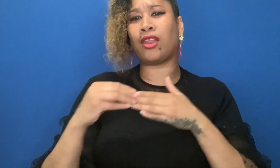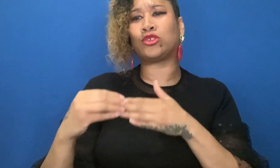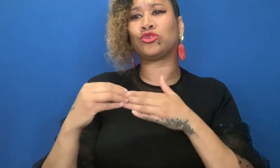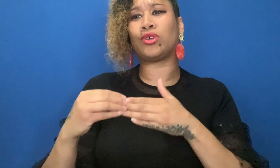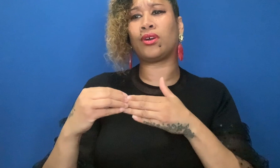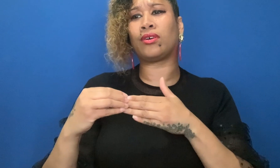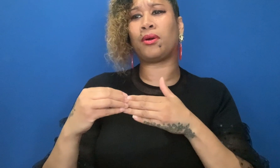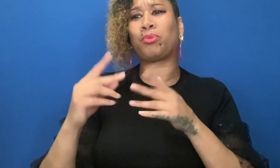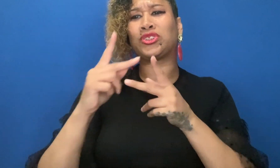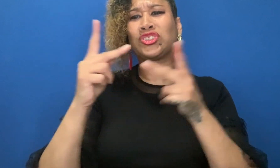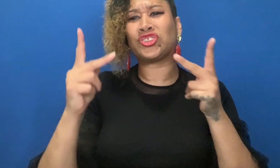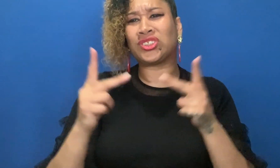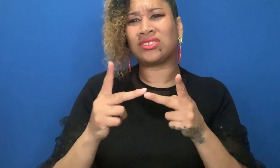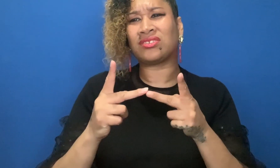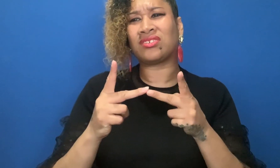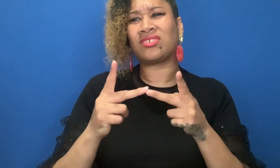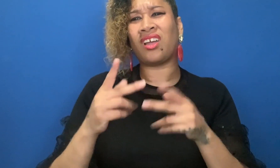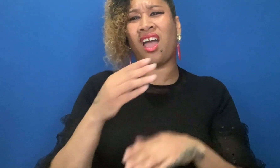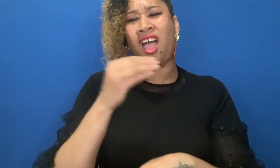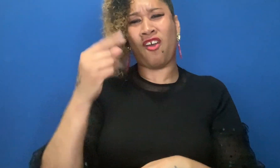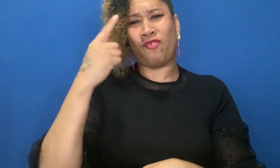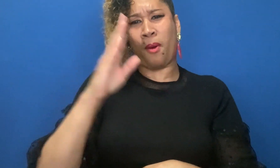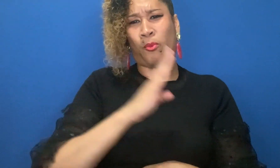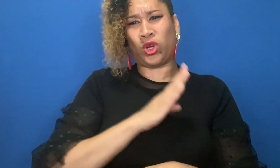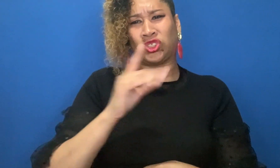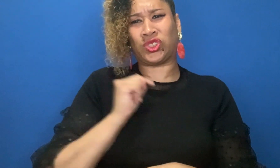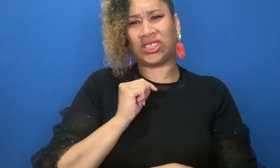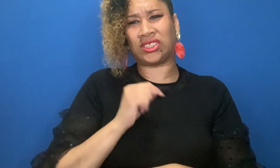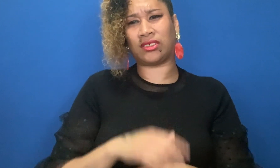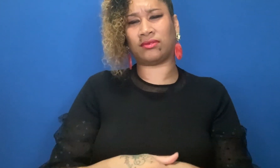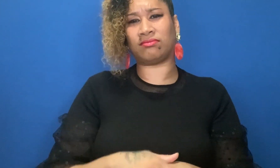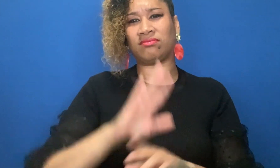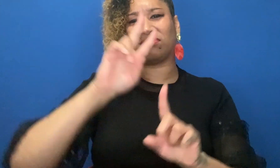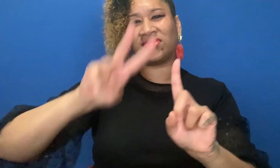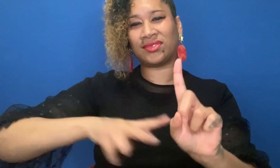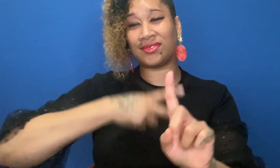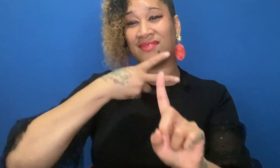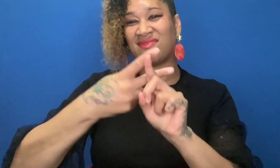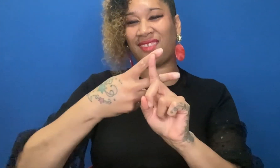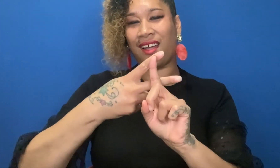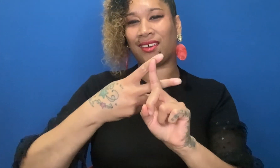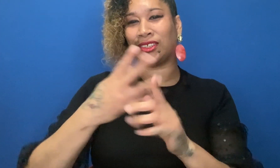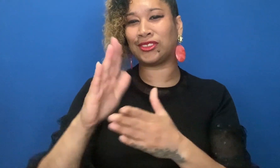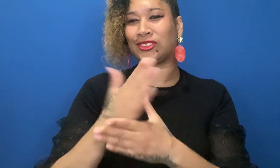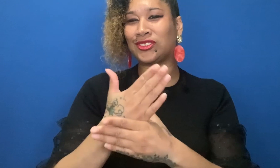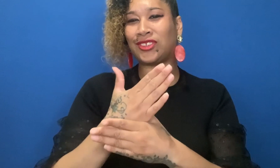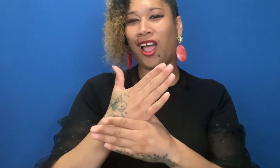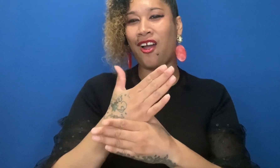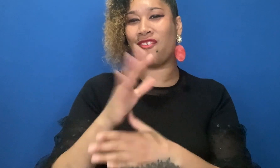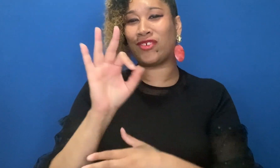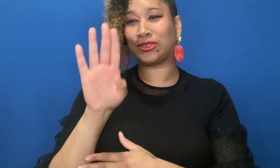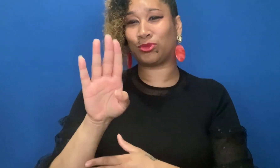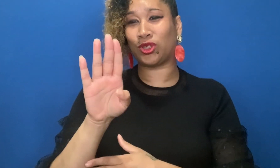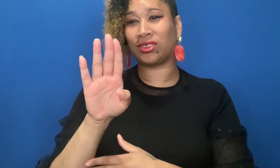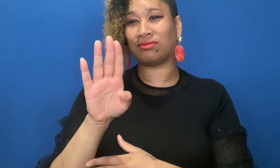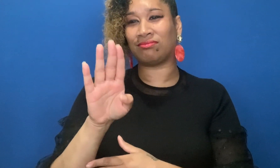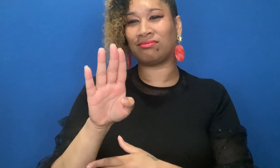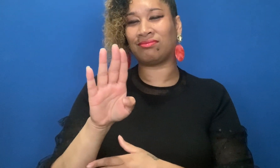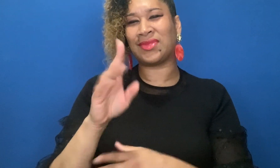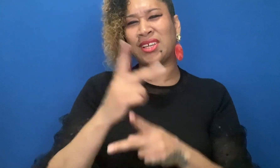for Gallaudet’s leadership positions, and for the Board of Trustees. Secondly, share on Facebook.